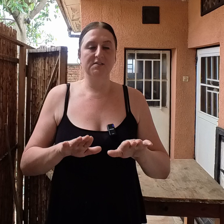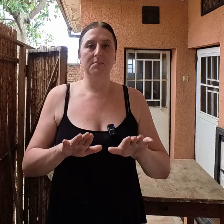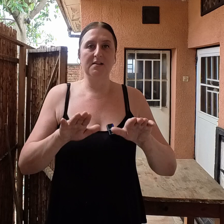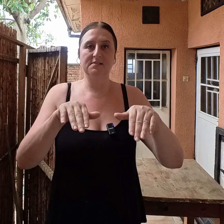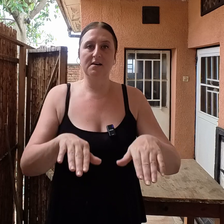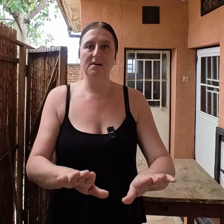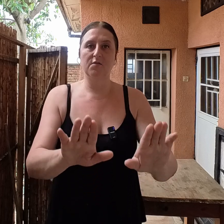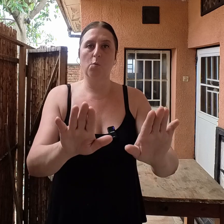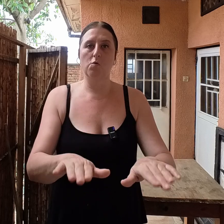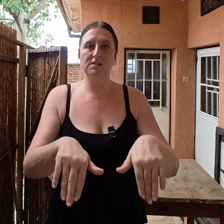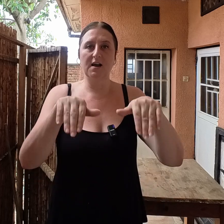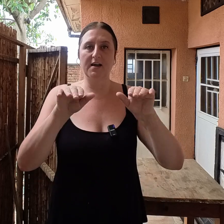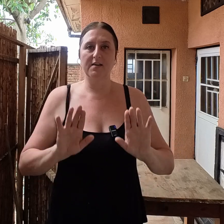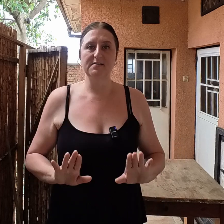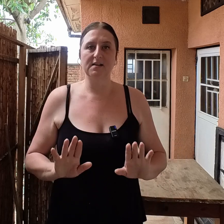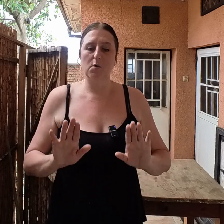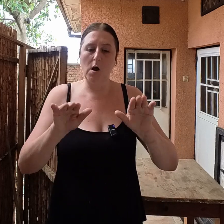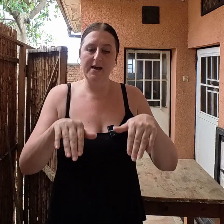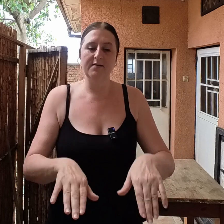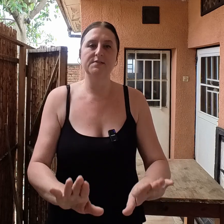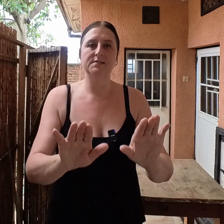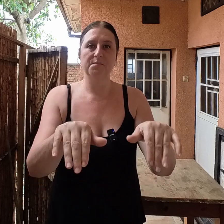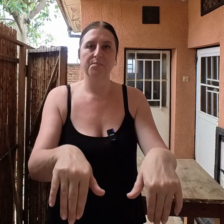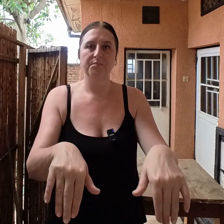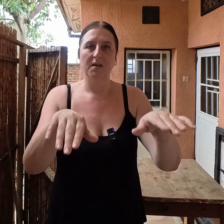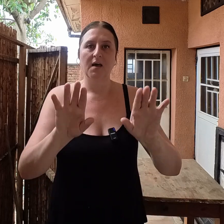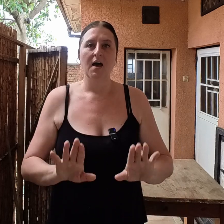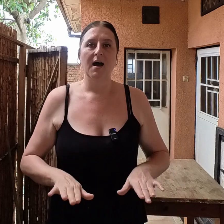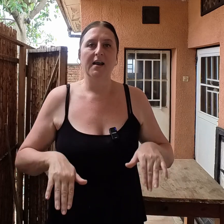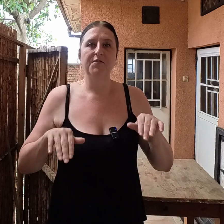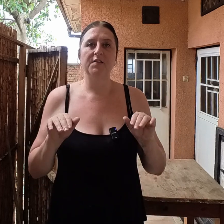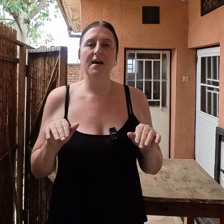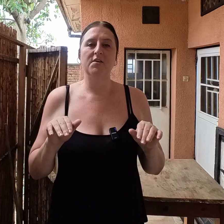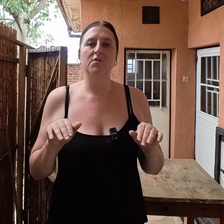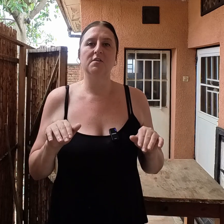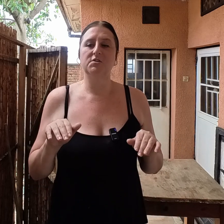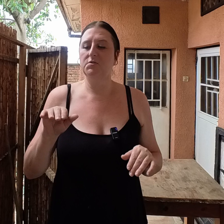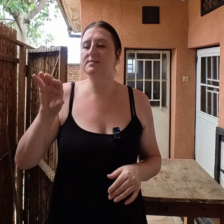you're just going to make the sign of water, like this, like waves, and after that you're going to